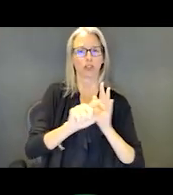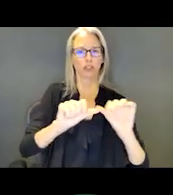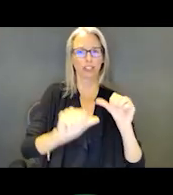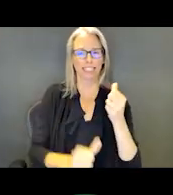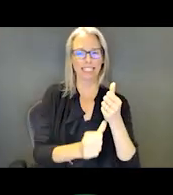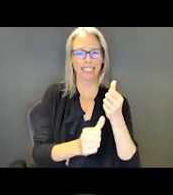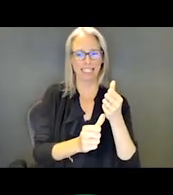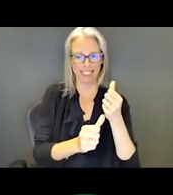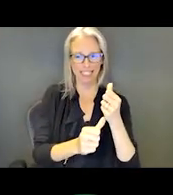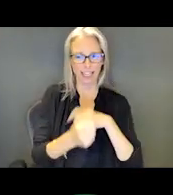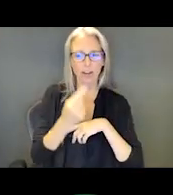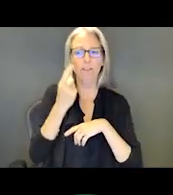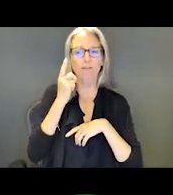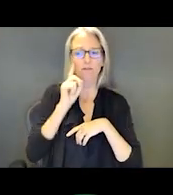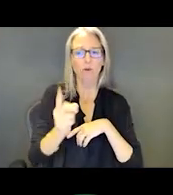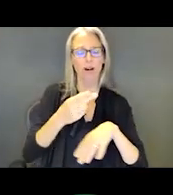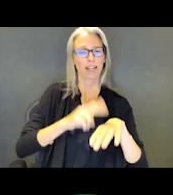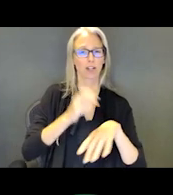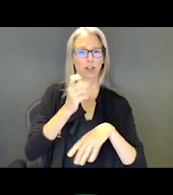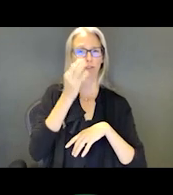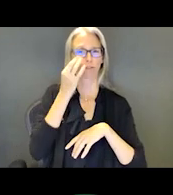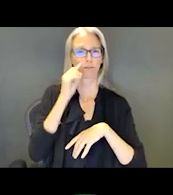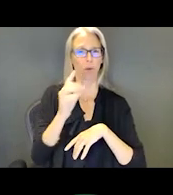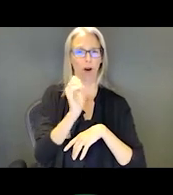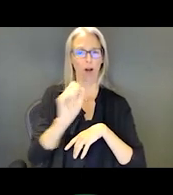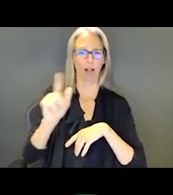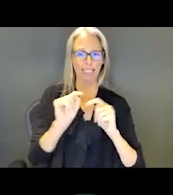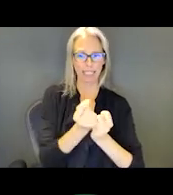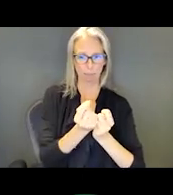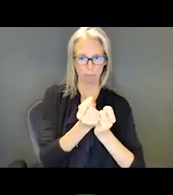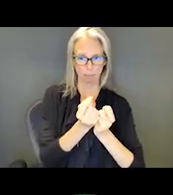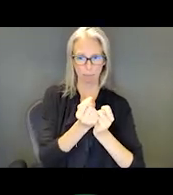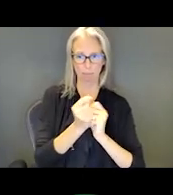In their presentation, Craig and Glennis appear on screen first. Sitting next to each other